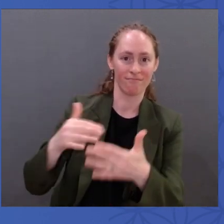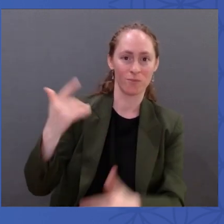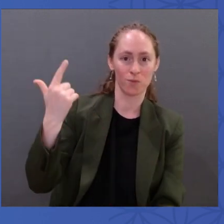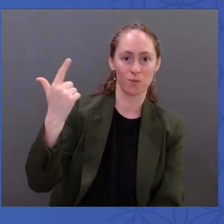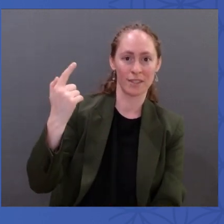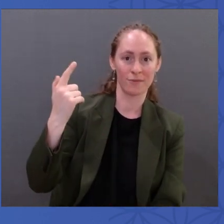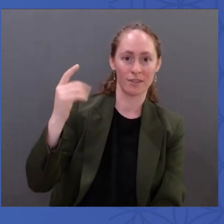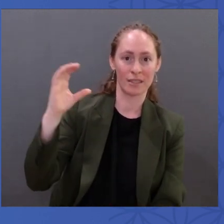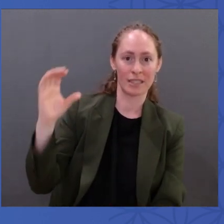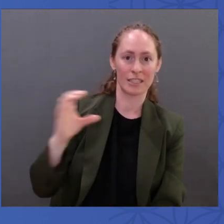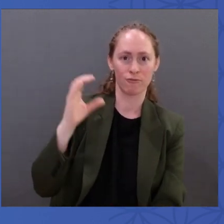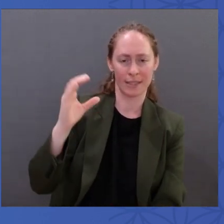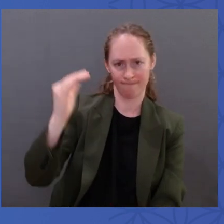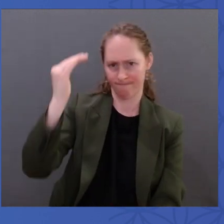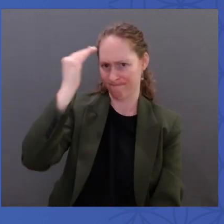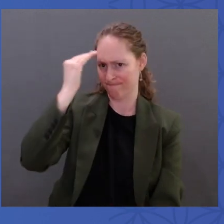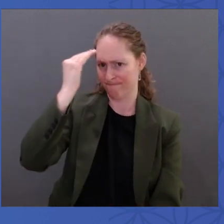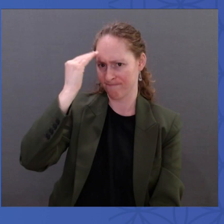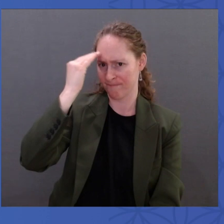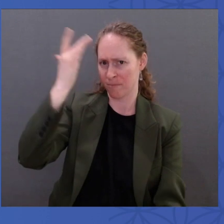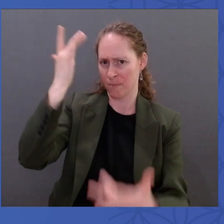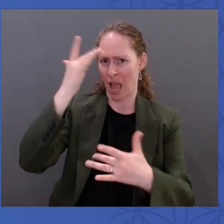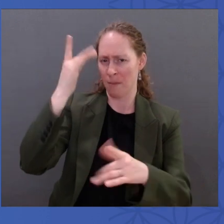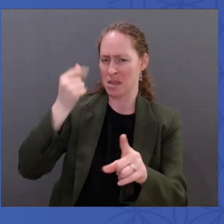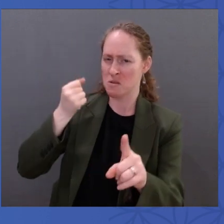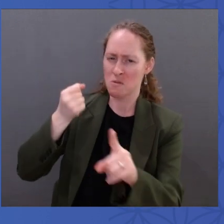and a stronger economic growth in the Indo-Pacific region.